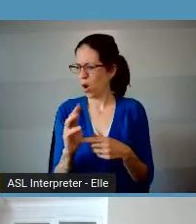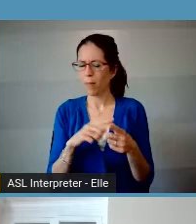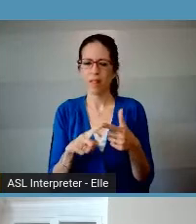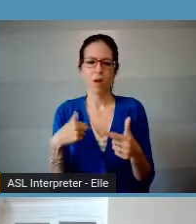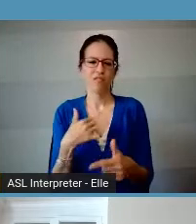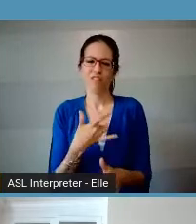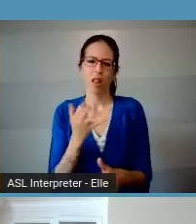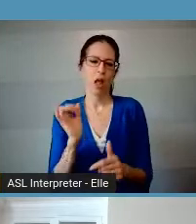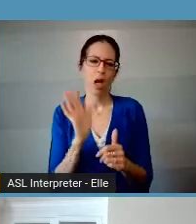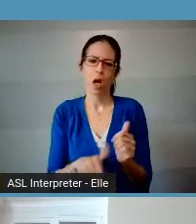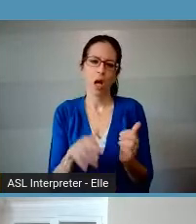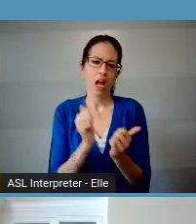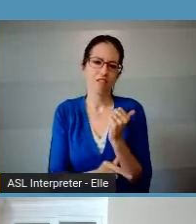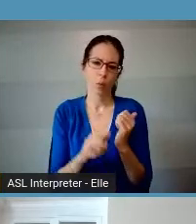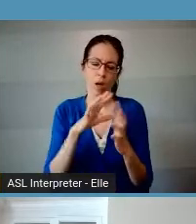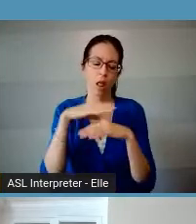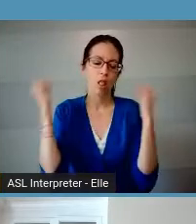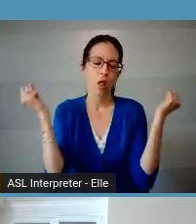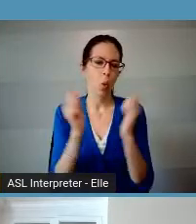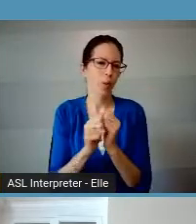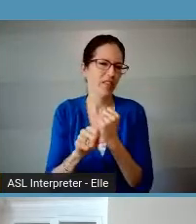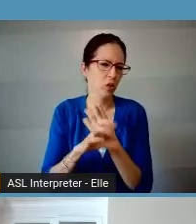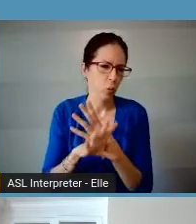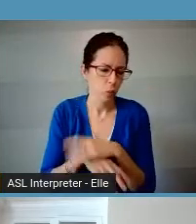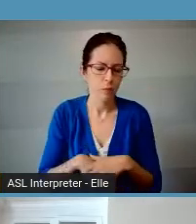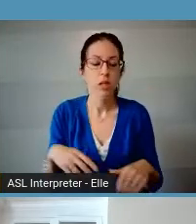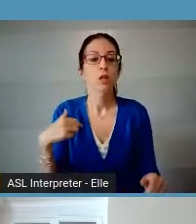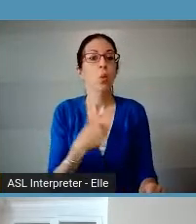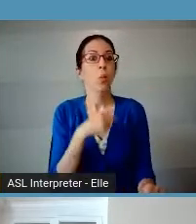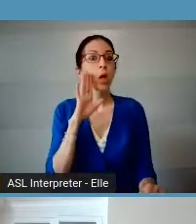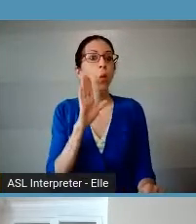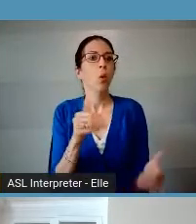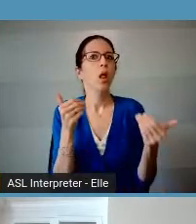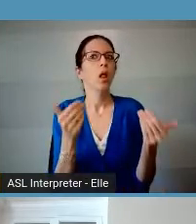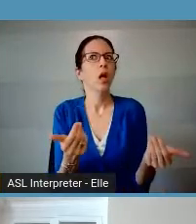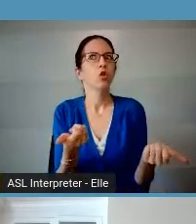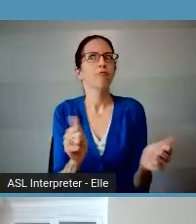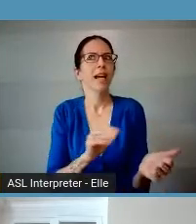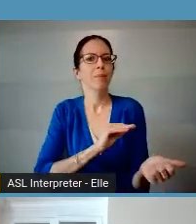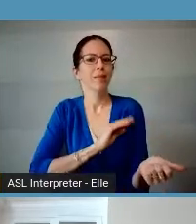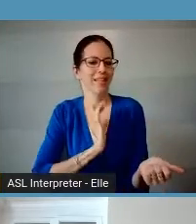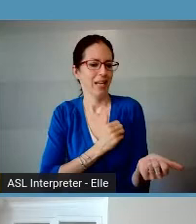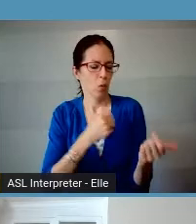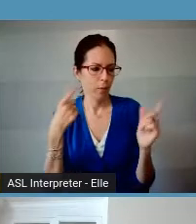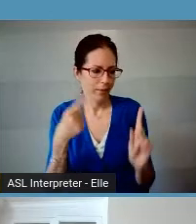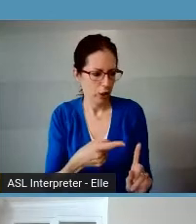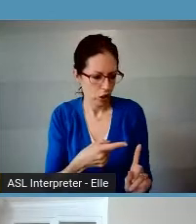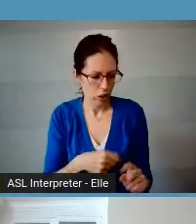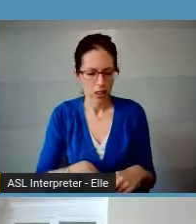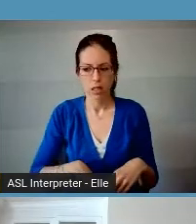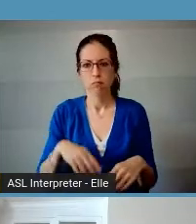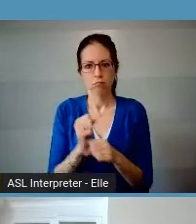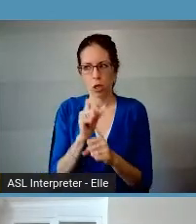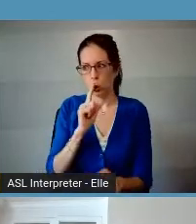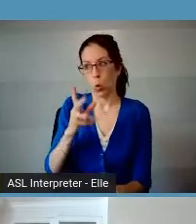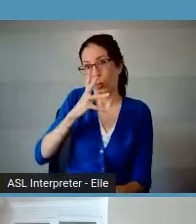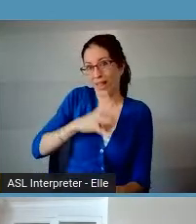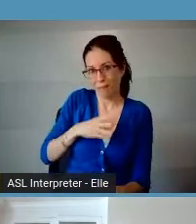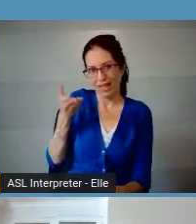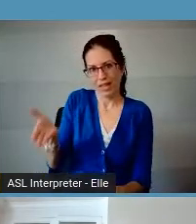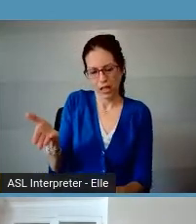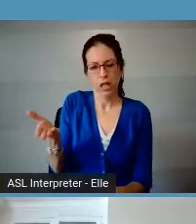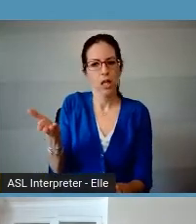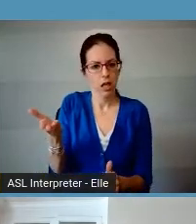it. But how can we meet that mission that we have of making women feel they are seen